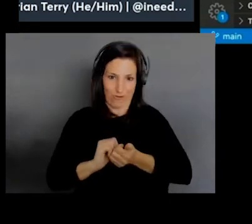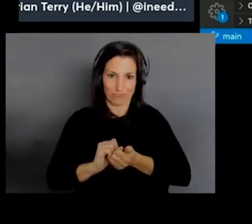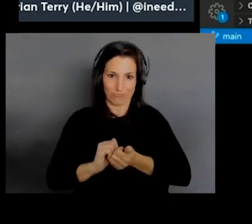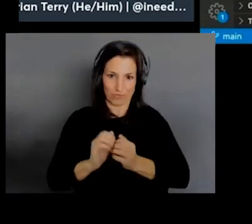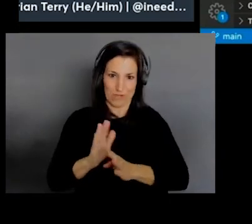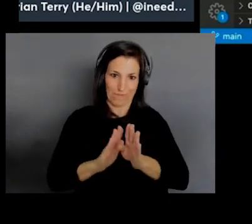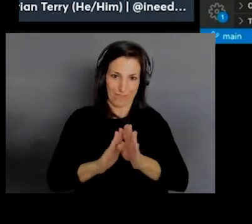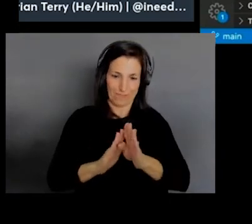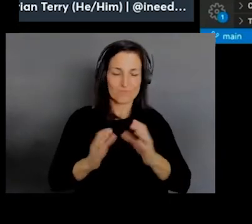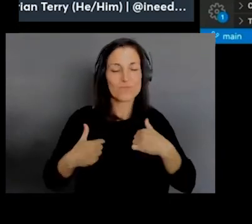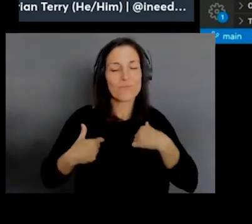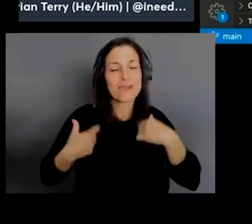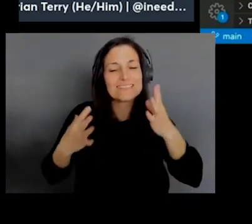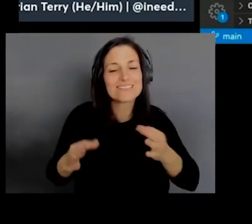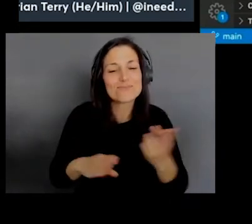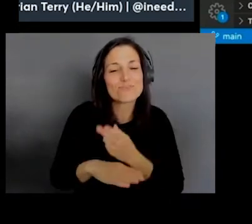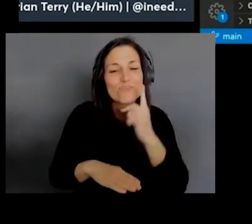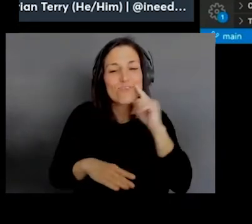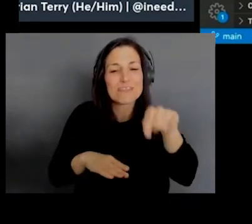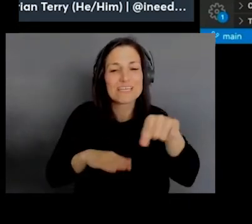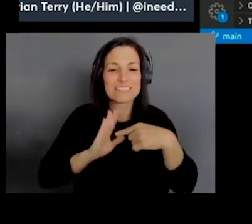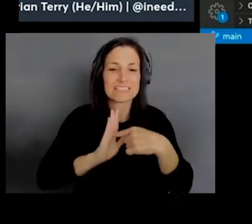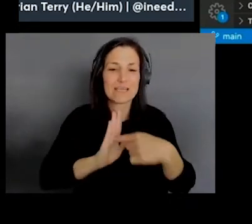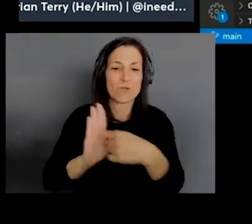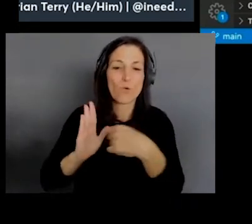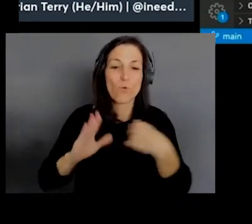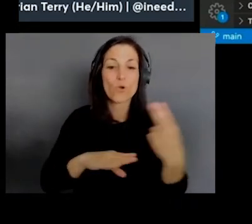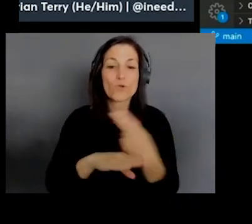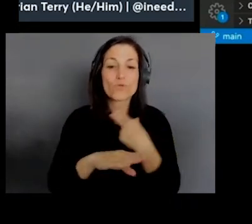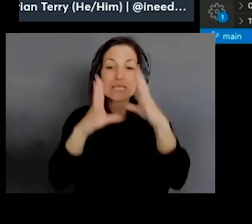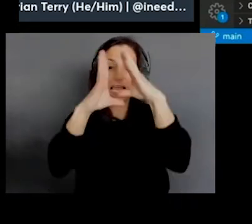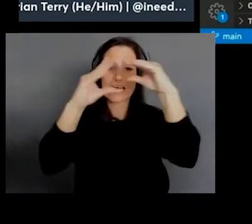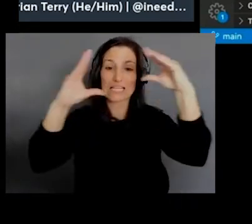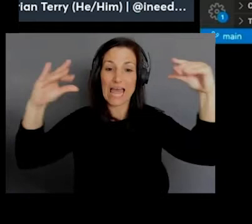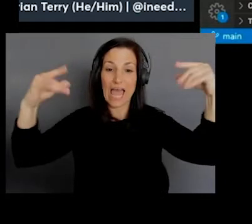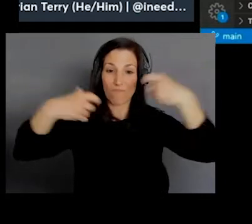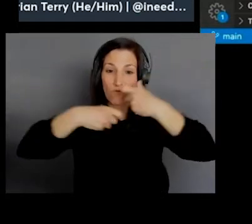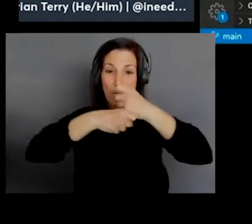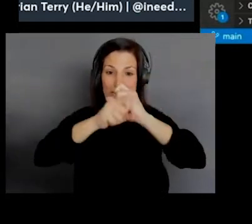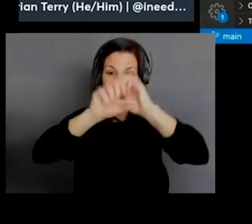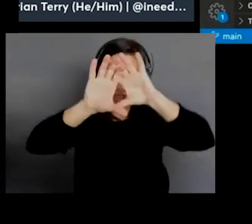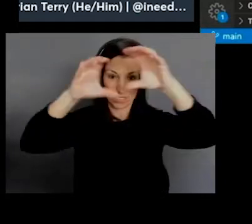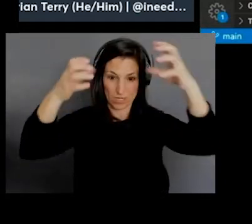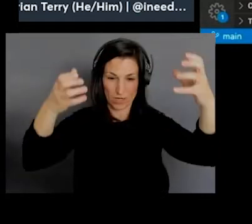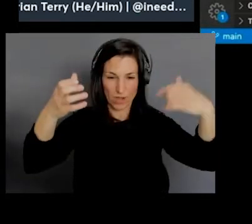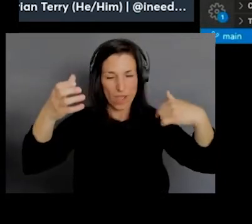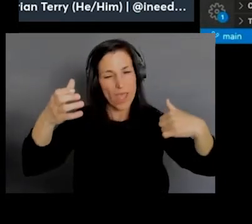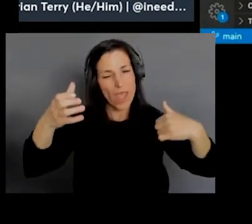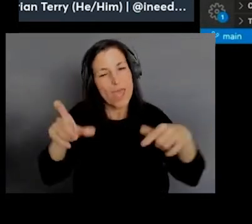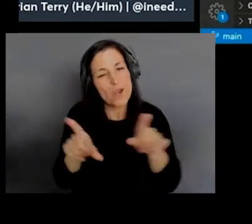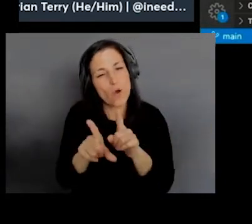is we're using Cloud Formation, but we're also using what we call a Serverless Application Model,